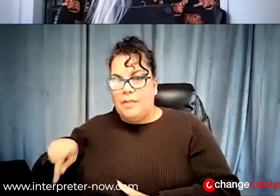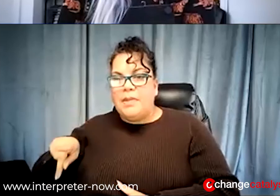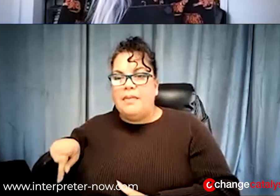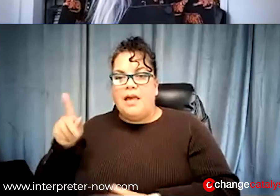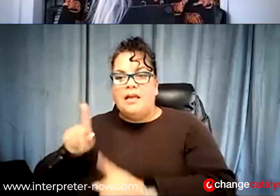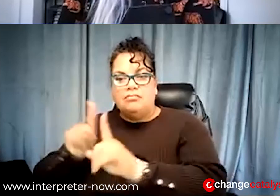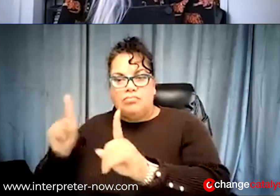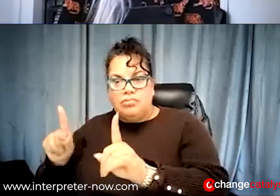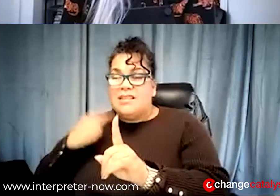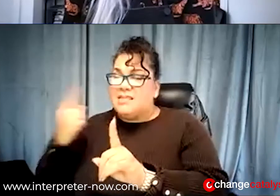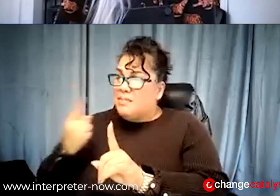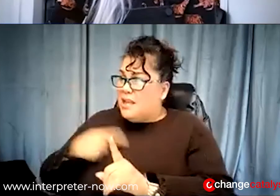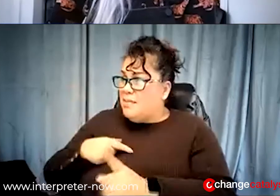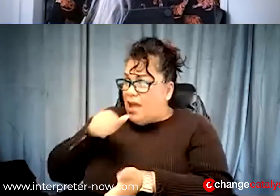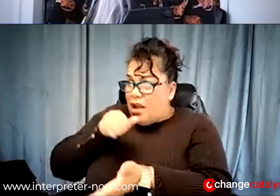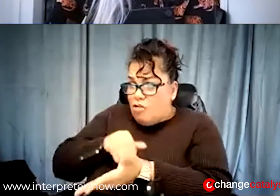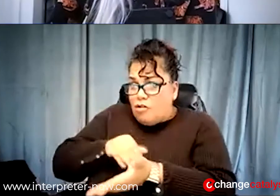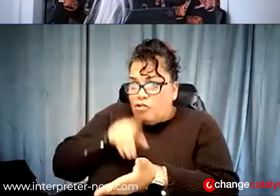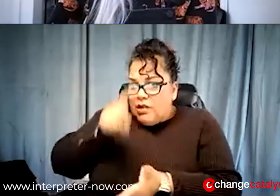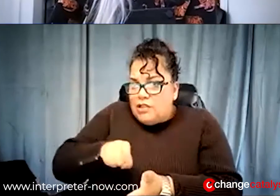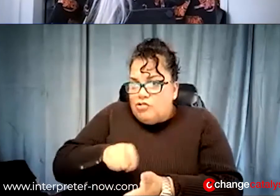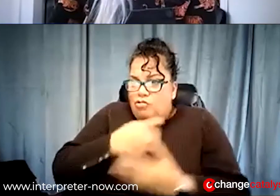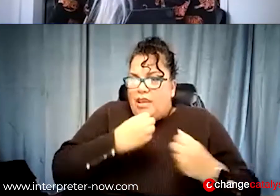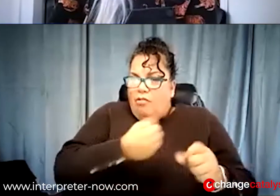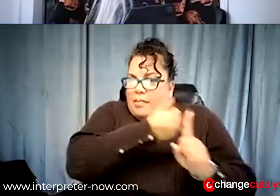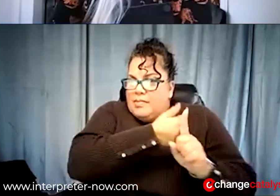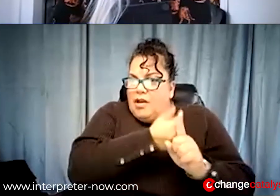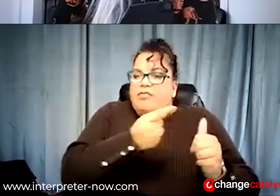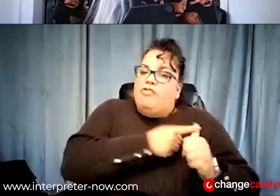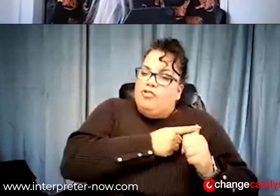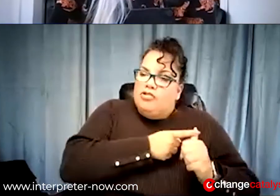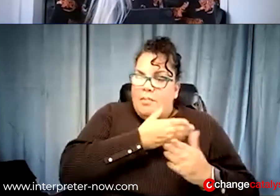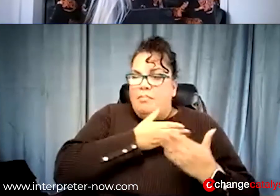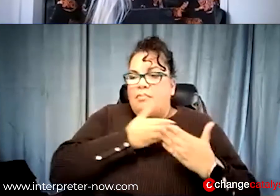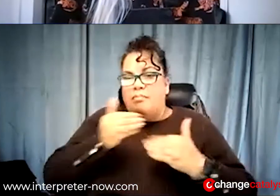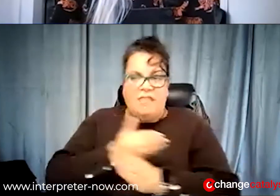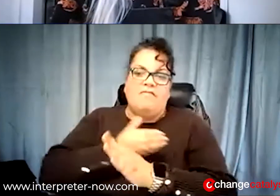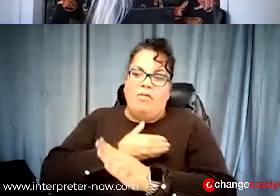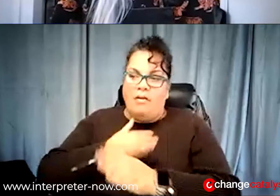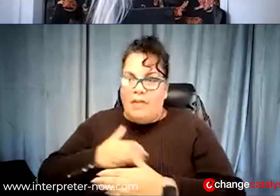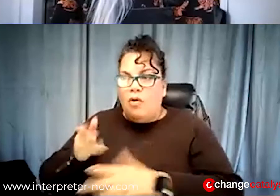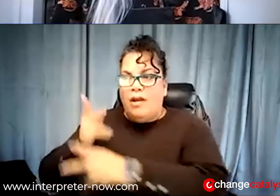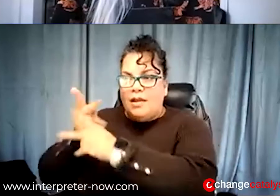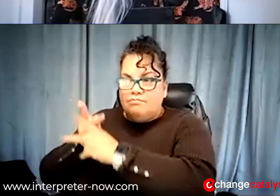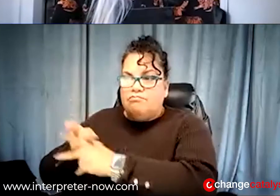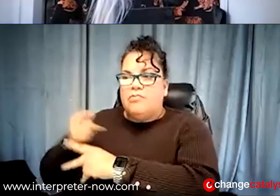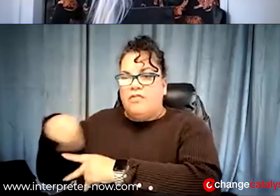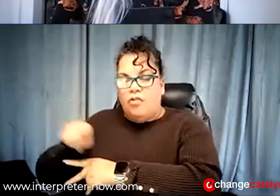the doctor needs to heal by itself. Absolutely. Well, thank you both so much for this conversation.